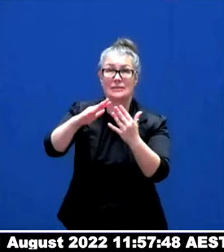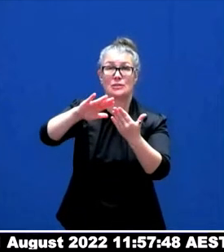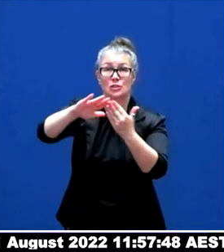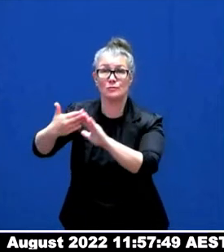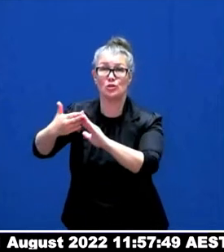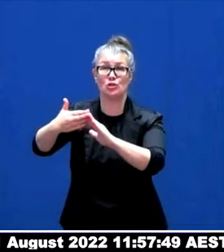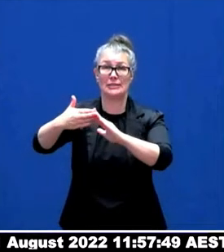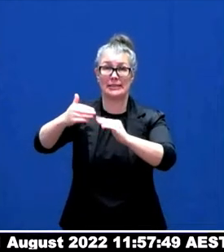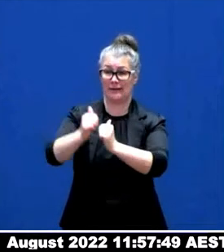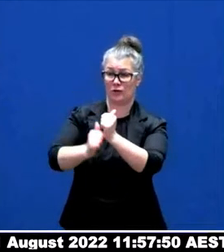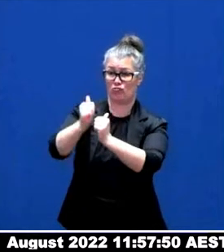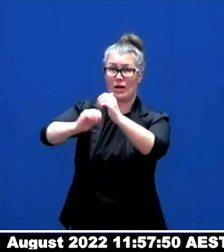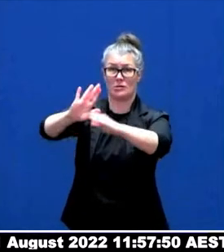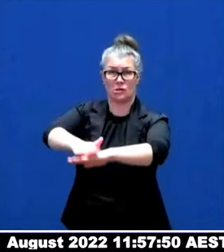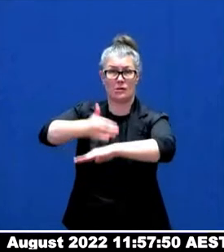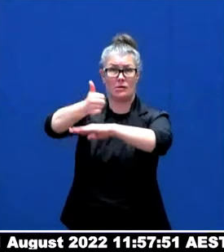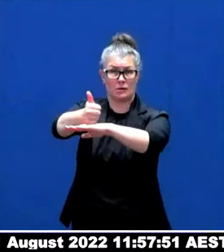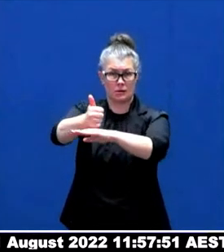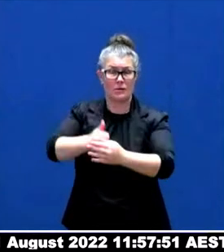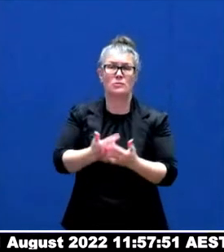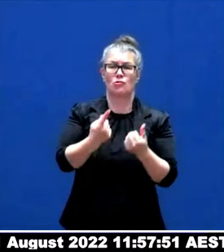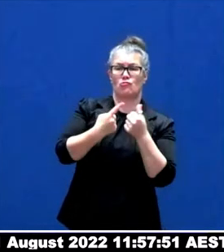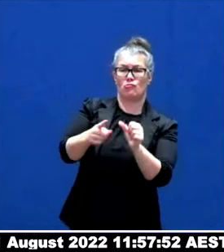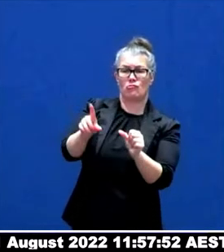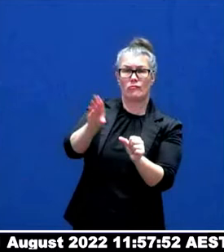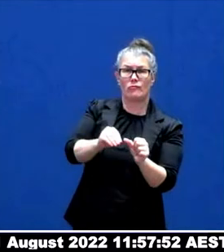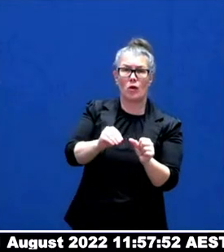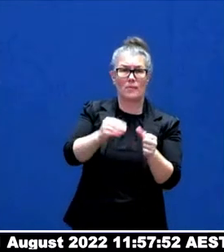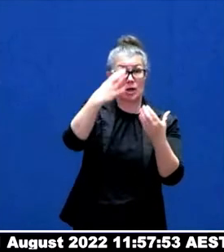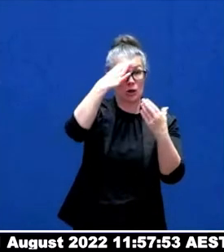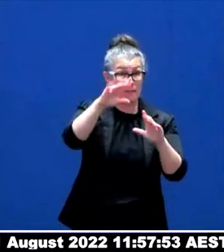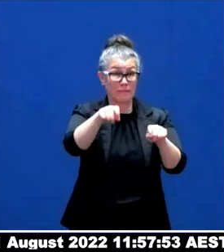So, it has been answered in response to accommodation providers in this instance.